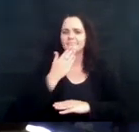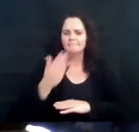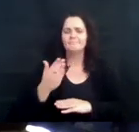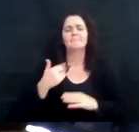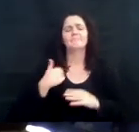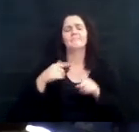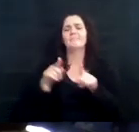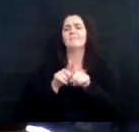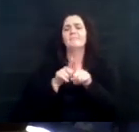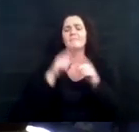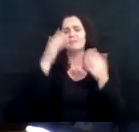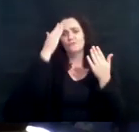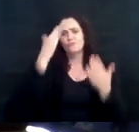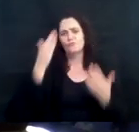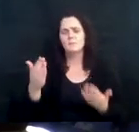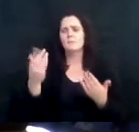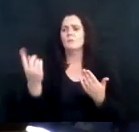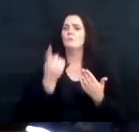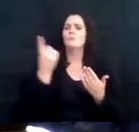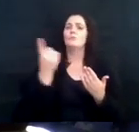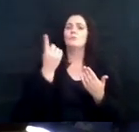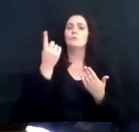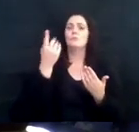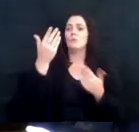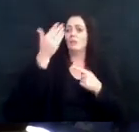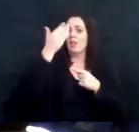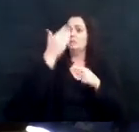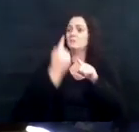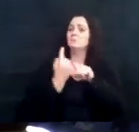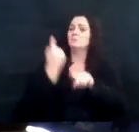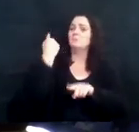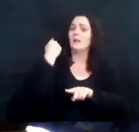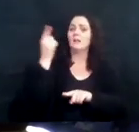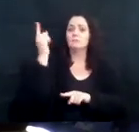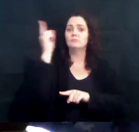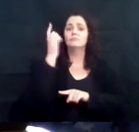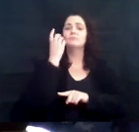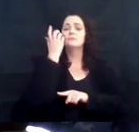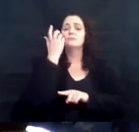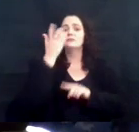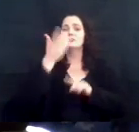Peoples everywhere and to Elders, past, present and emerging.